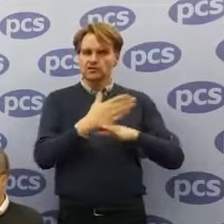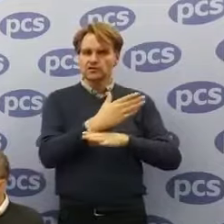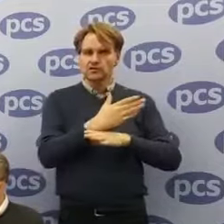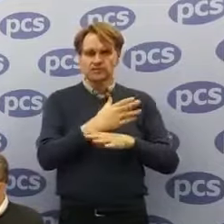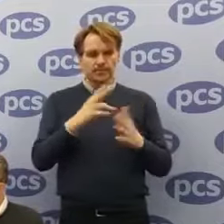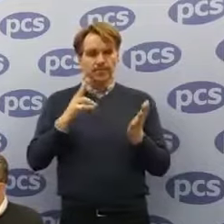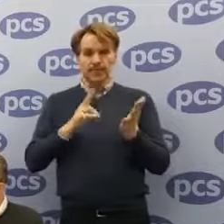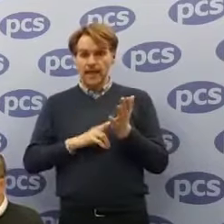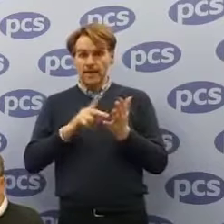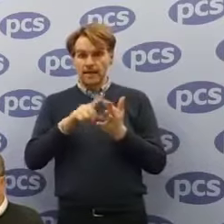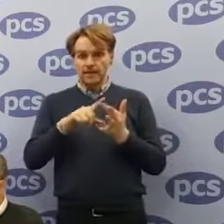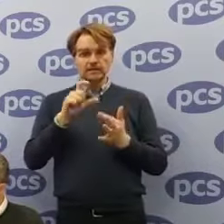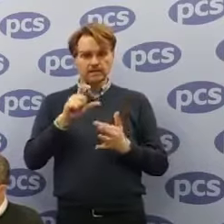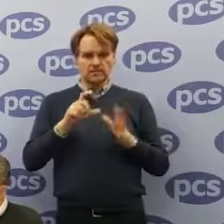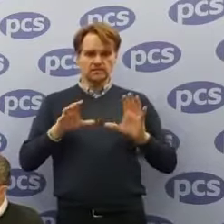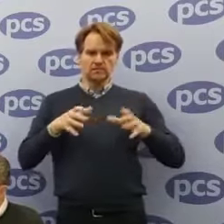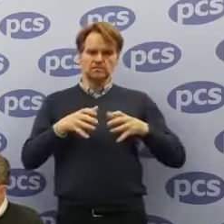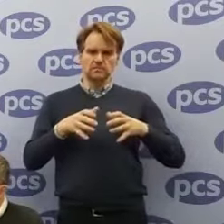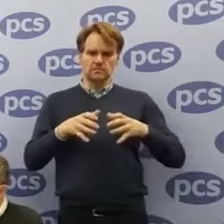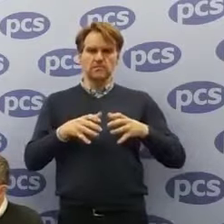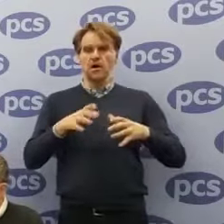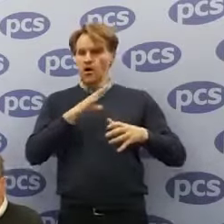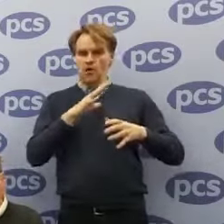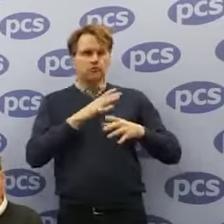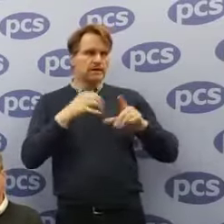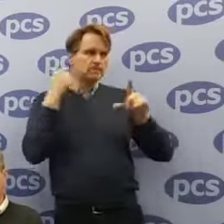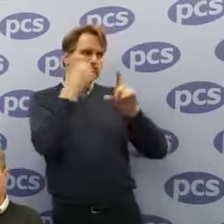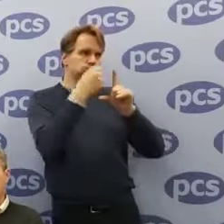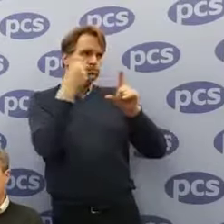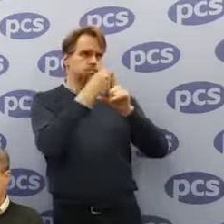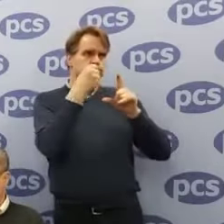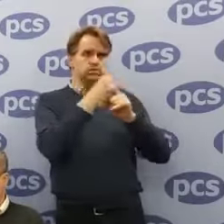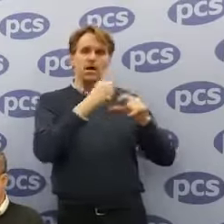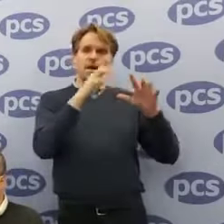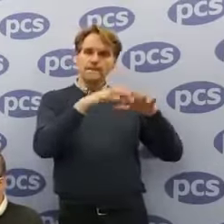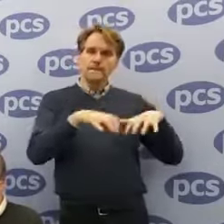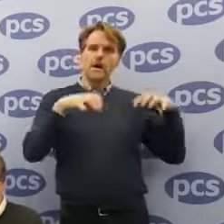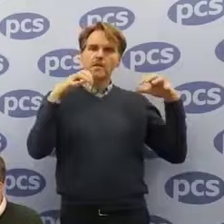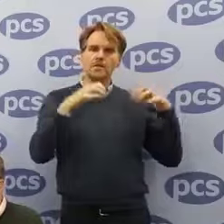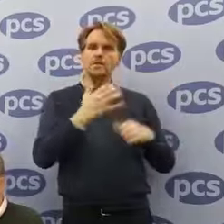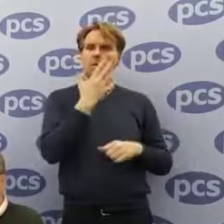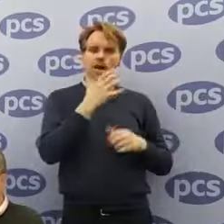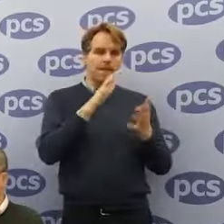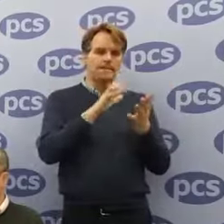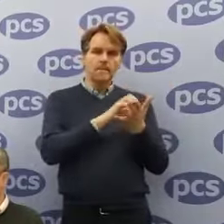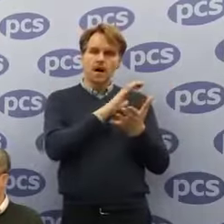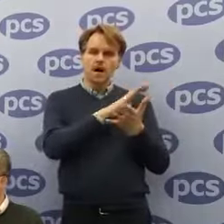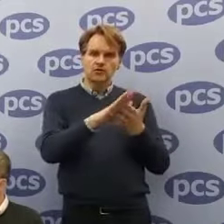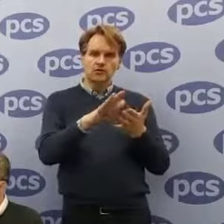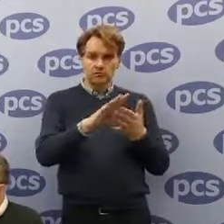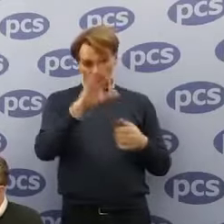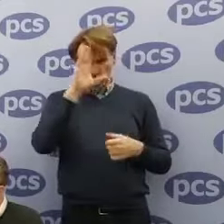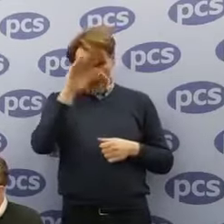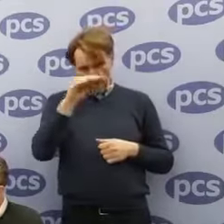planning for a big lobby of parliament early in March that we will be advising people of nearer the date and we're hoping that that's going to have a lot